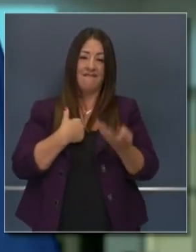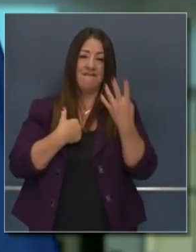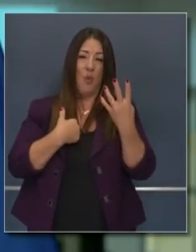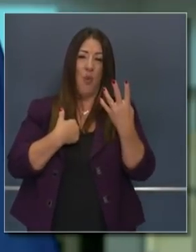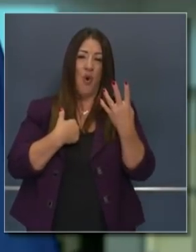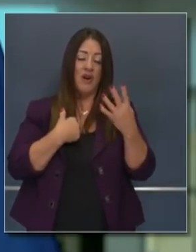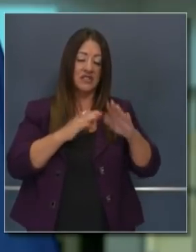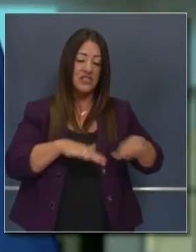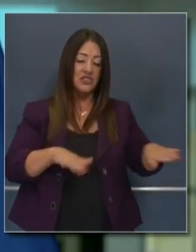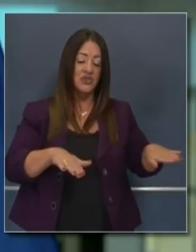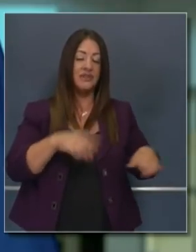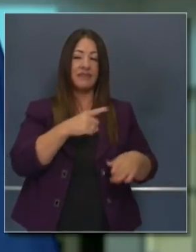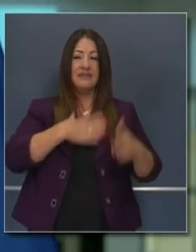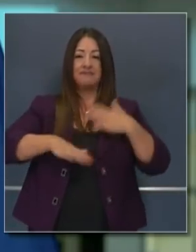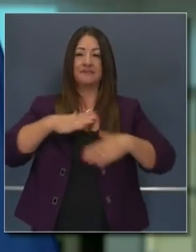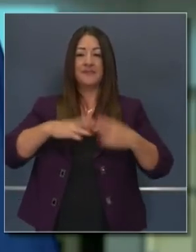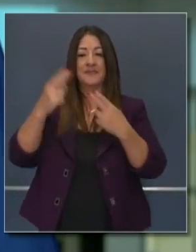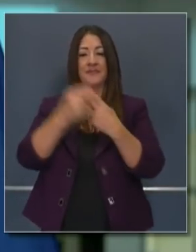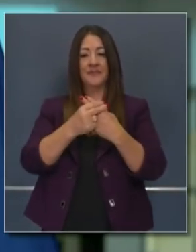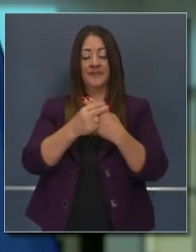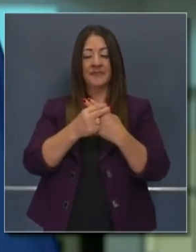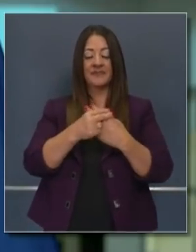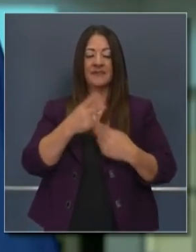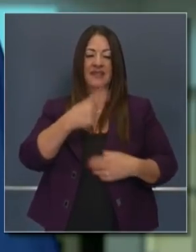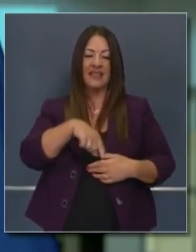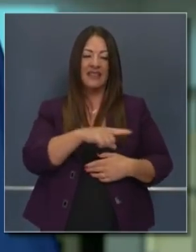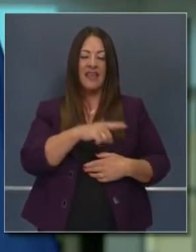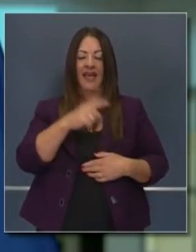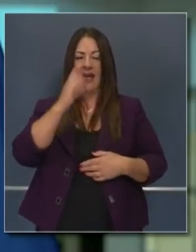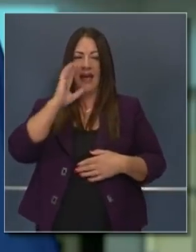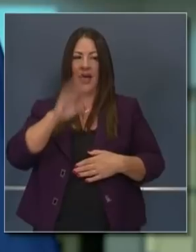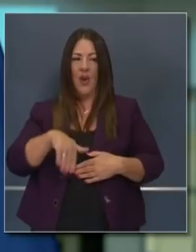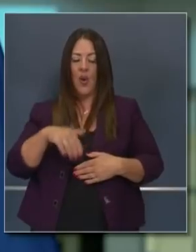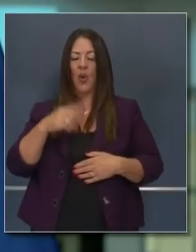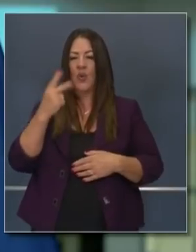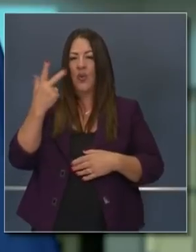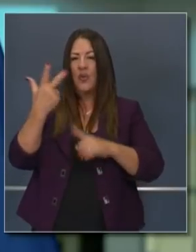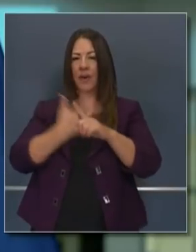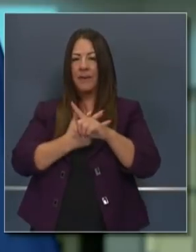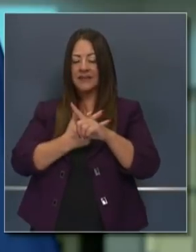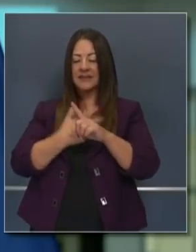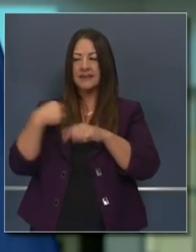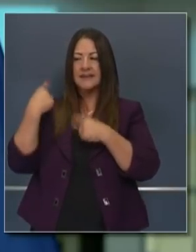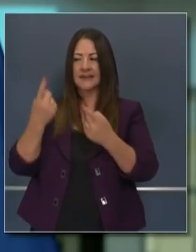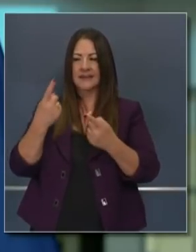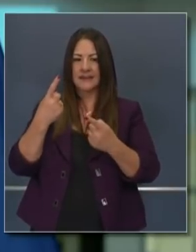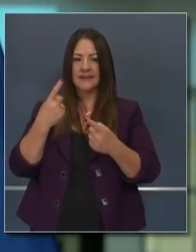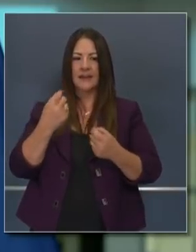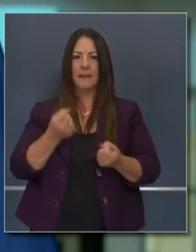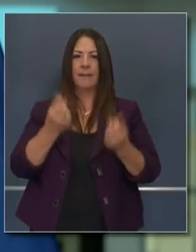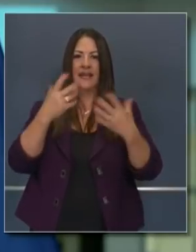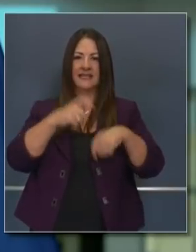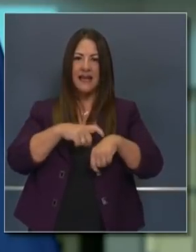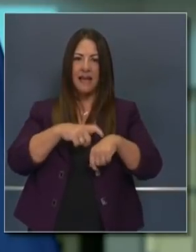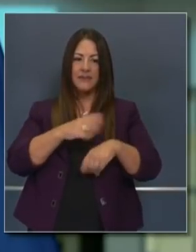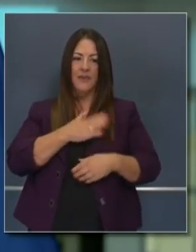AS PEOPLE BEGIN TO MIX I HAVE FOUR YOUNG KIDS THAT ARE RUNNING AROUND IN THEIR COSTUMES, HAVE BEEN FOR SEEMS